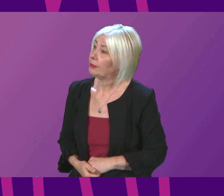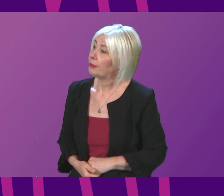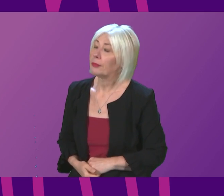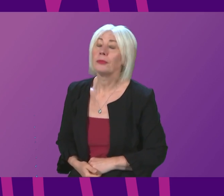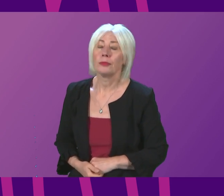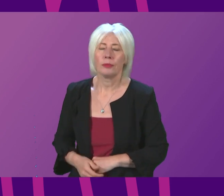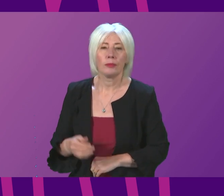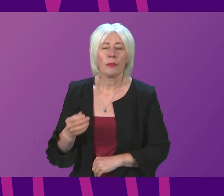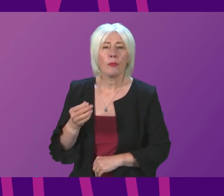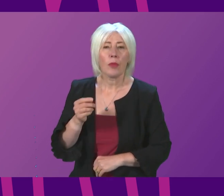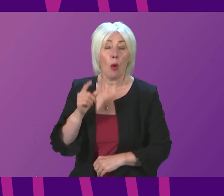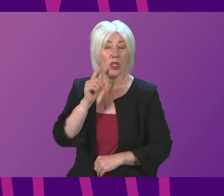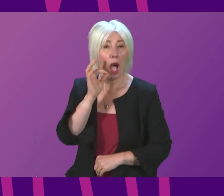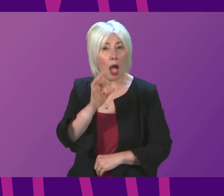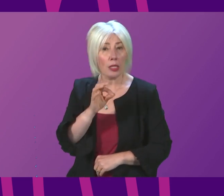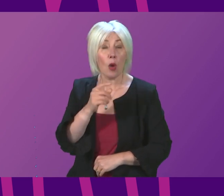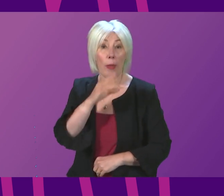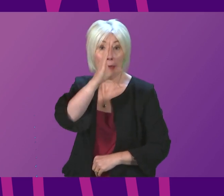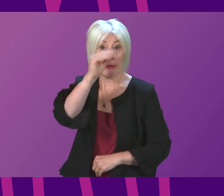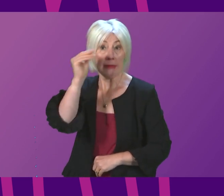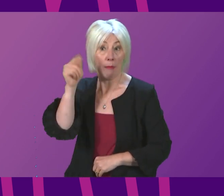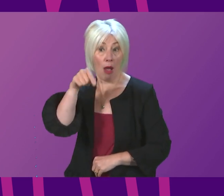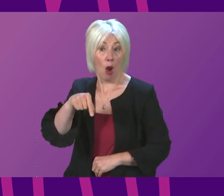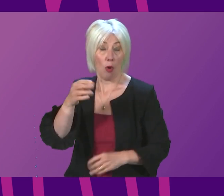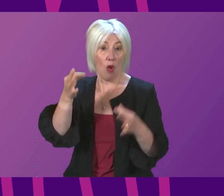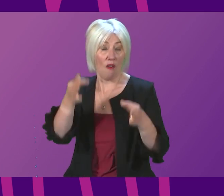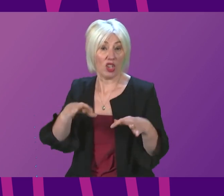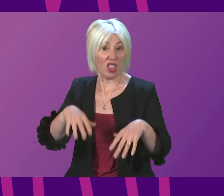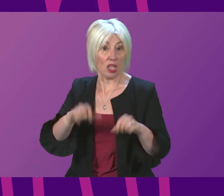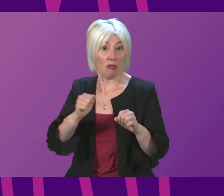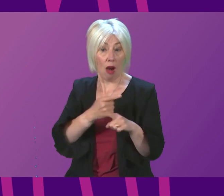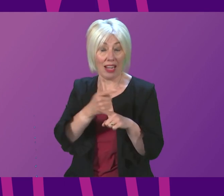To ask the First Minister, in light of summer officially commencing next week on 21 June,